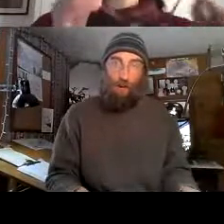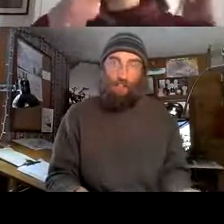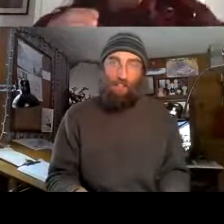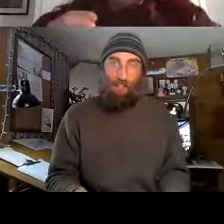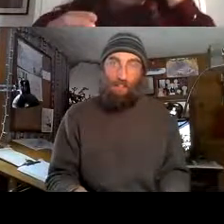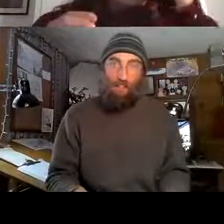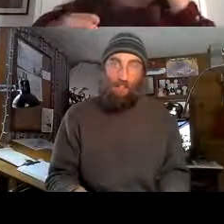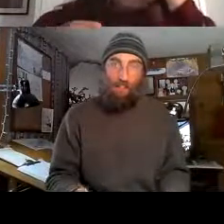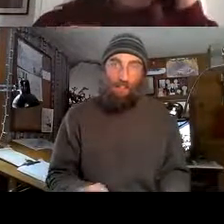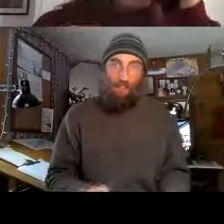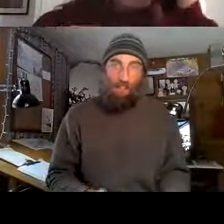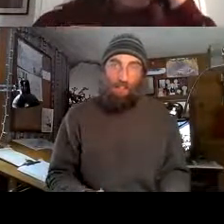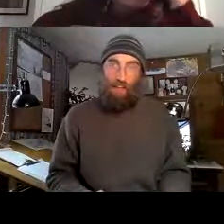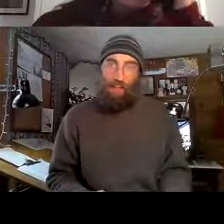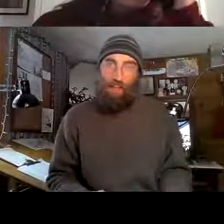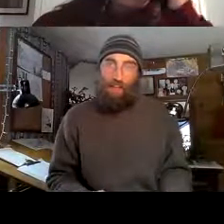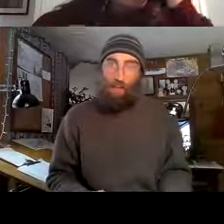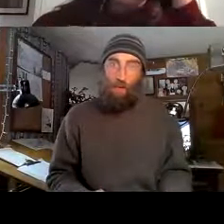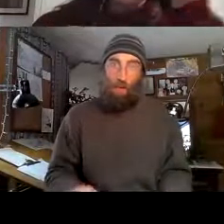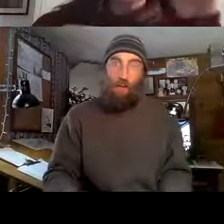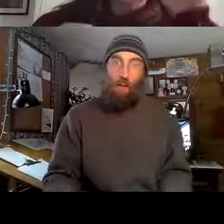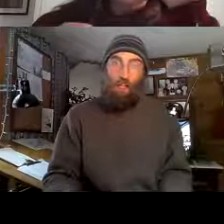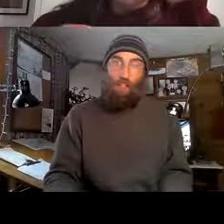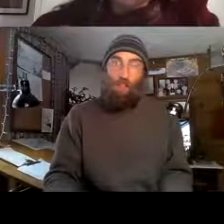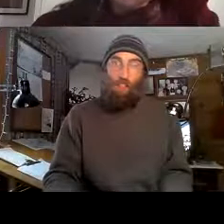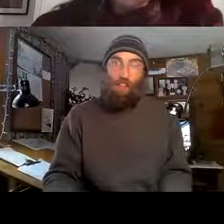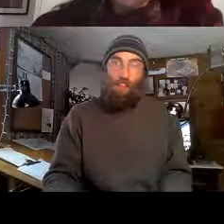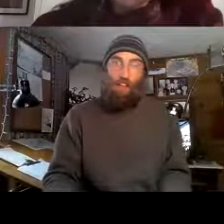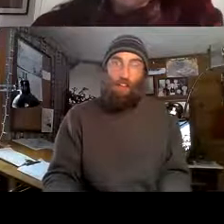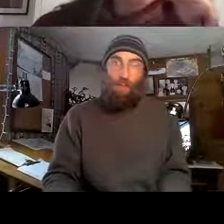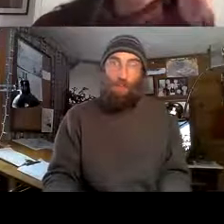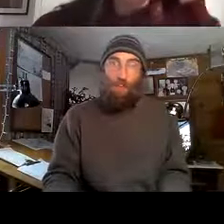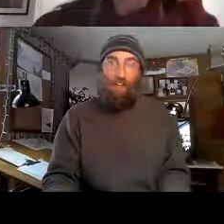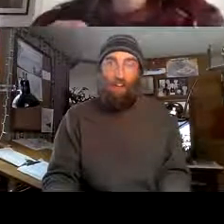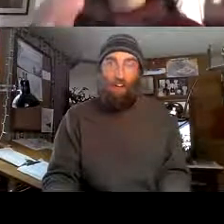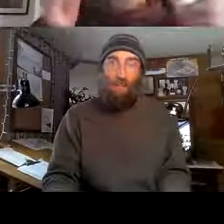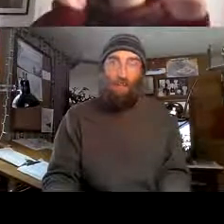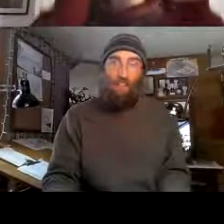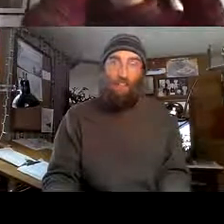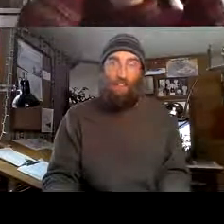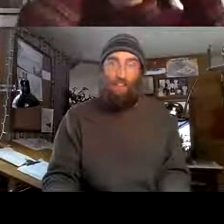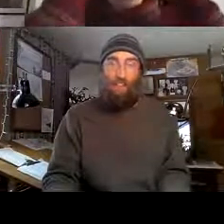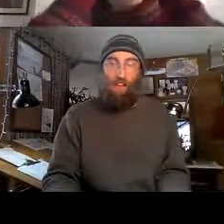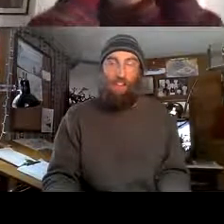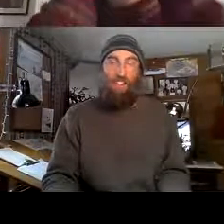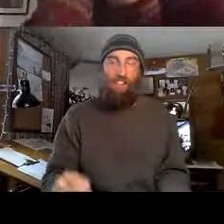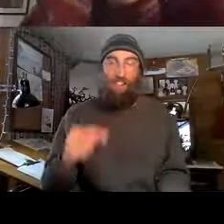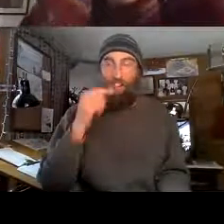this one I started in, uh, October, on October 7th at noon. October 7,